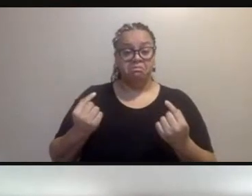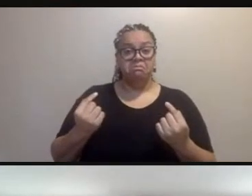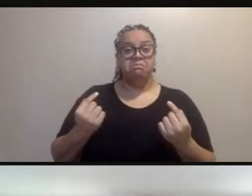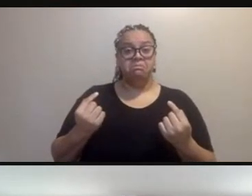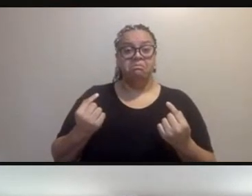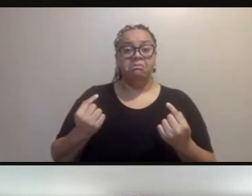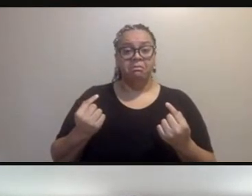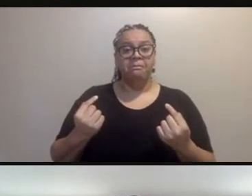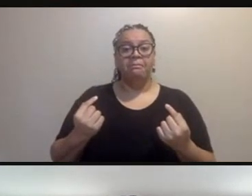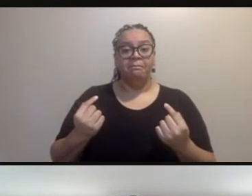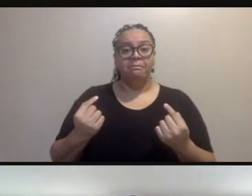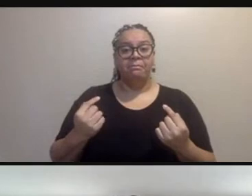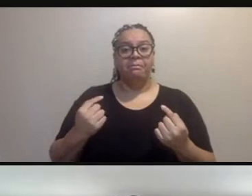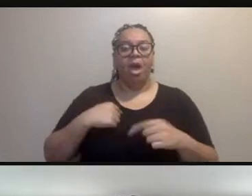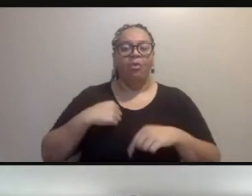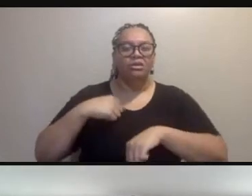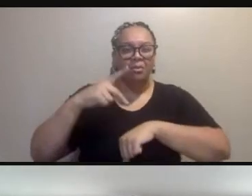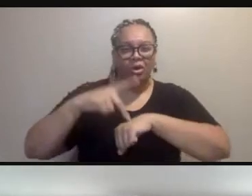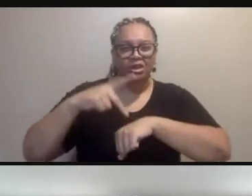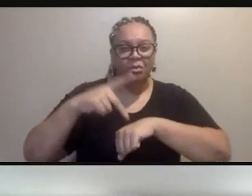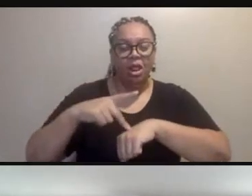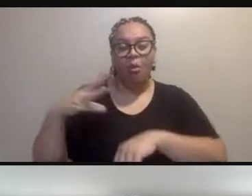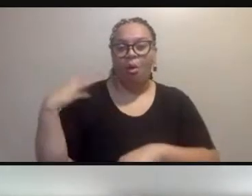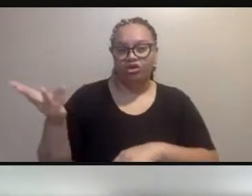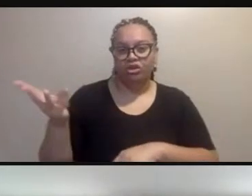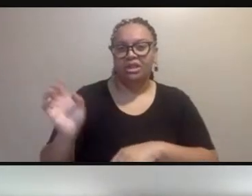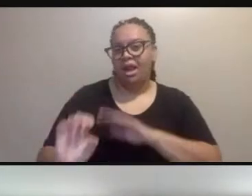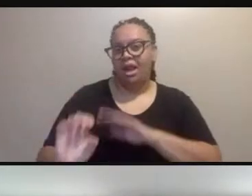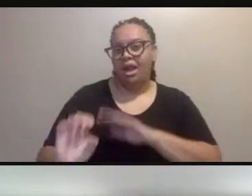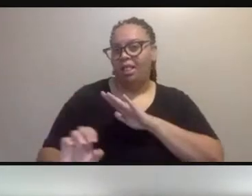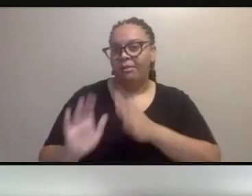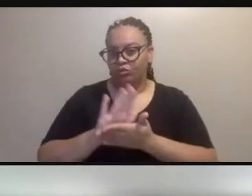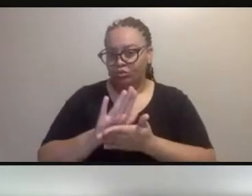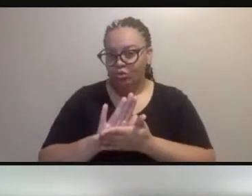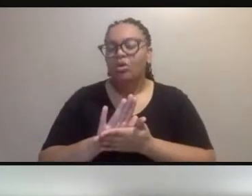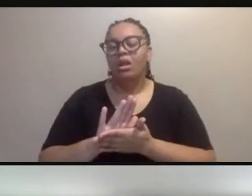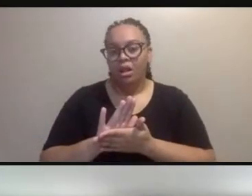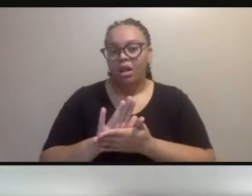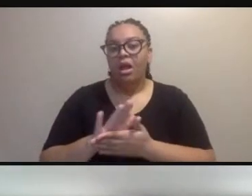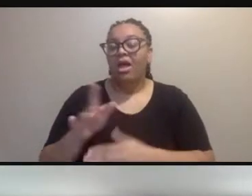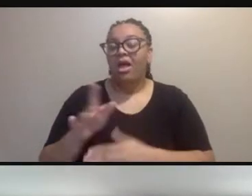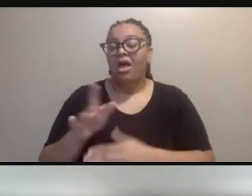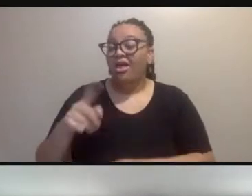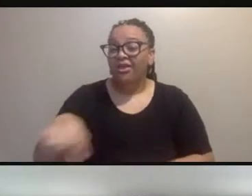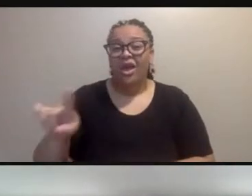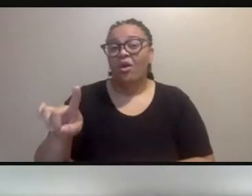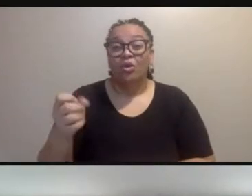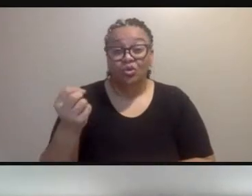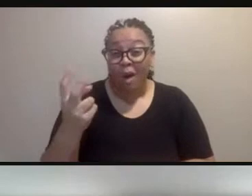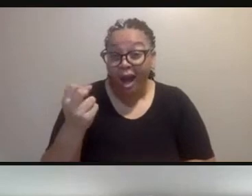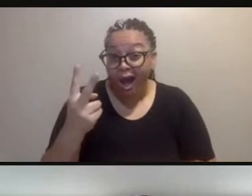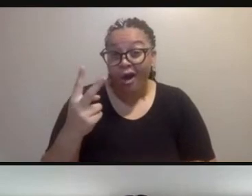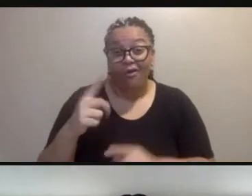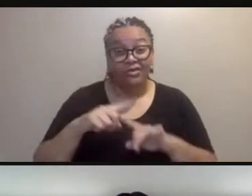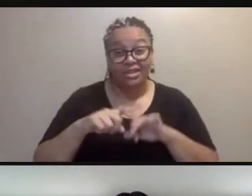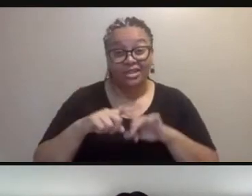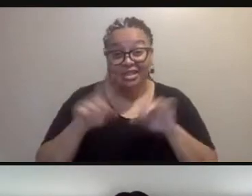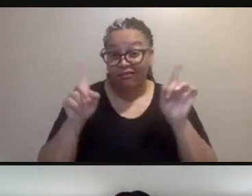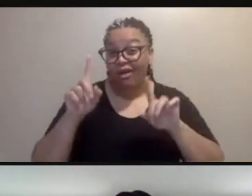PRETTY NEAT TRAINING.